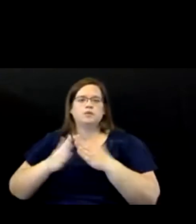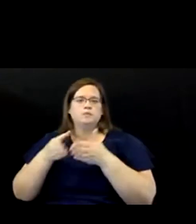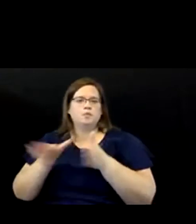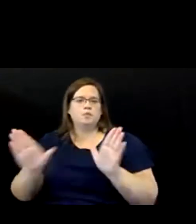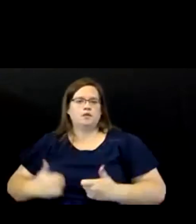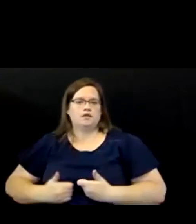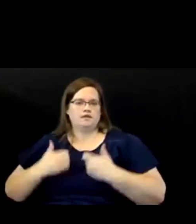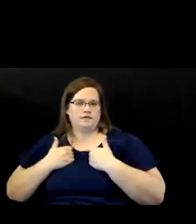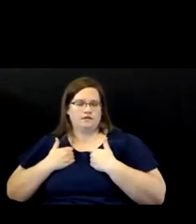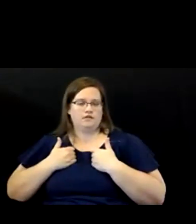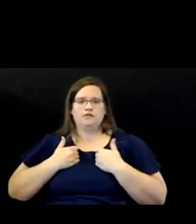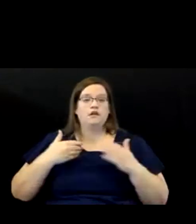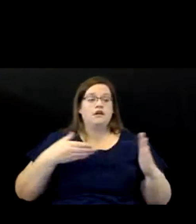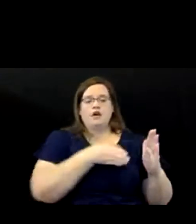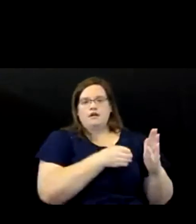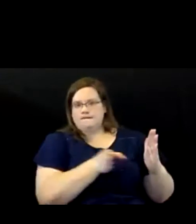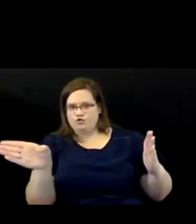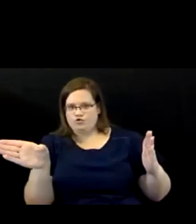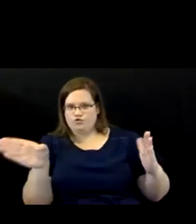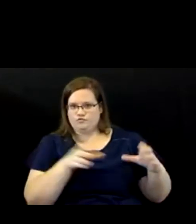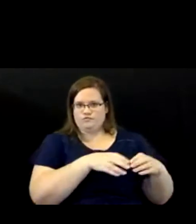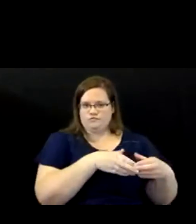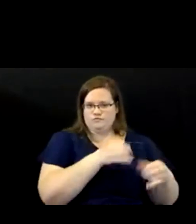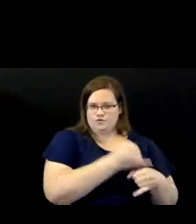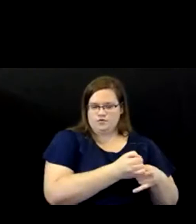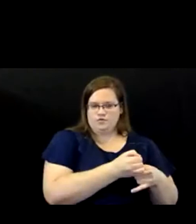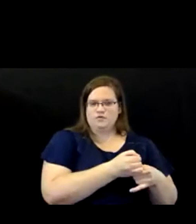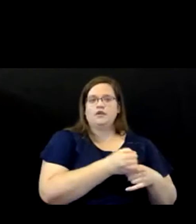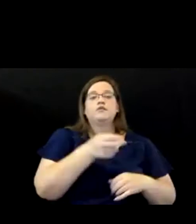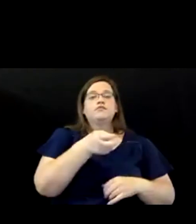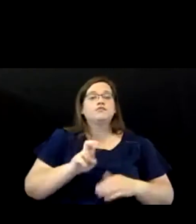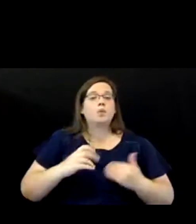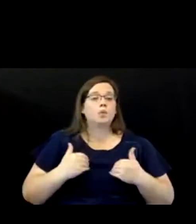institutions to community living, and transition of youth from secondary to